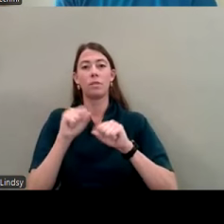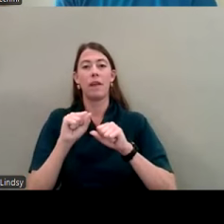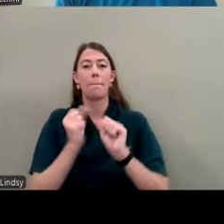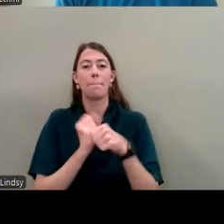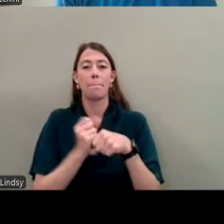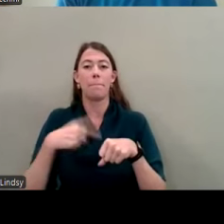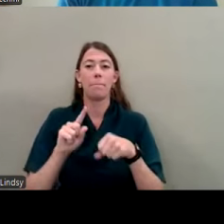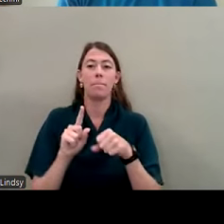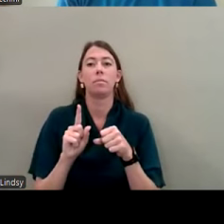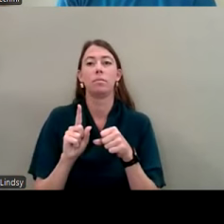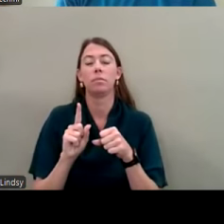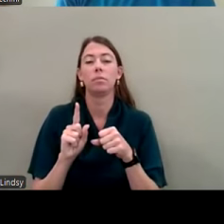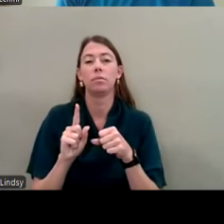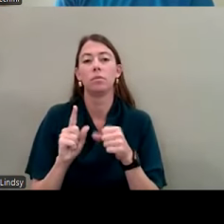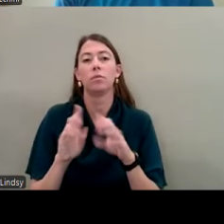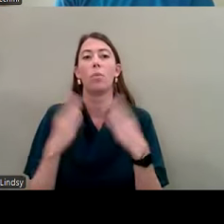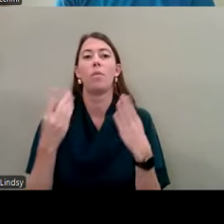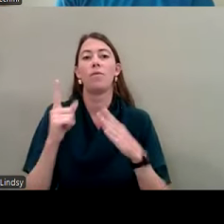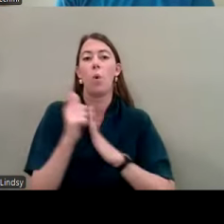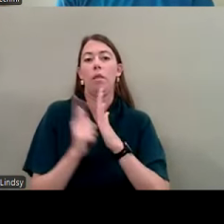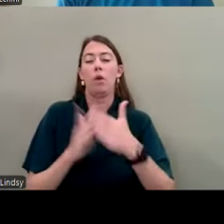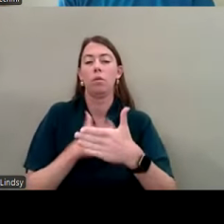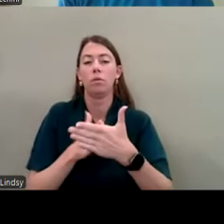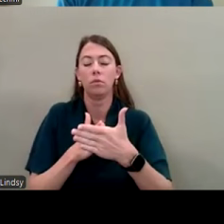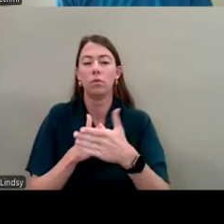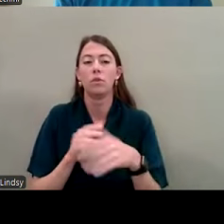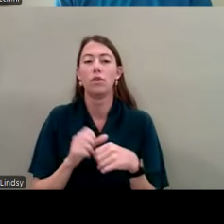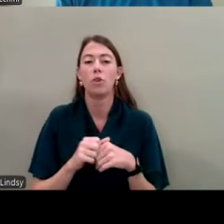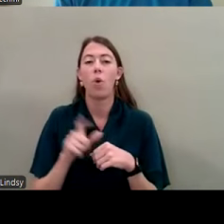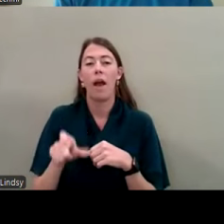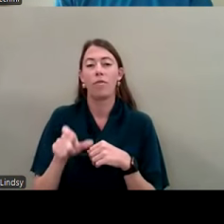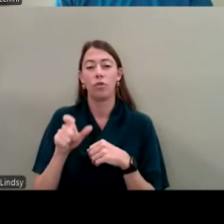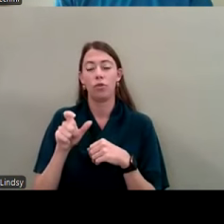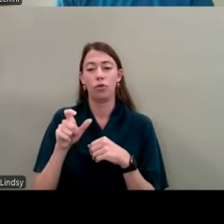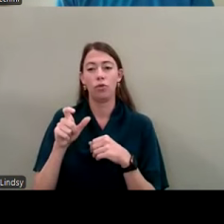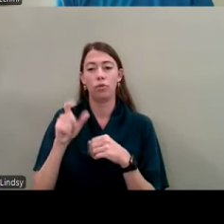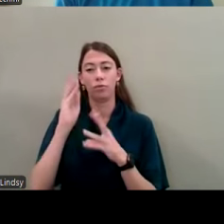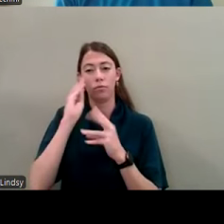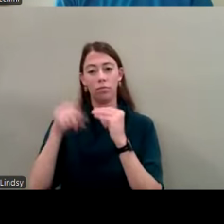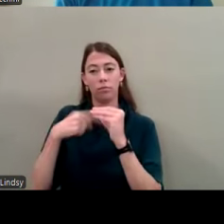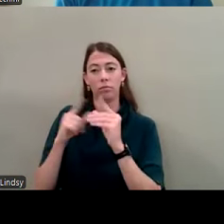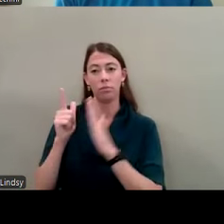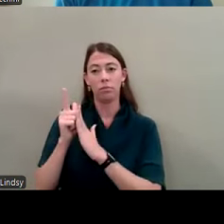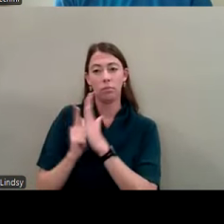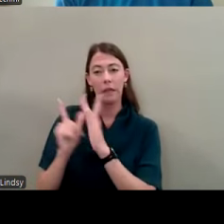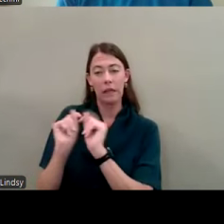impacting an area that is considered by the legal team, like a big exposure to legal risks that